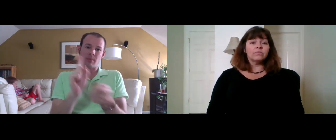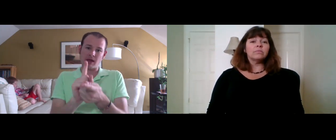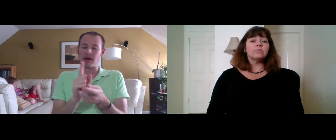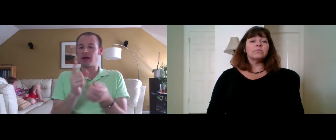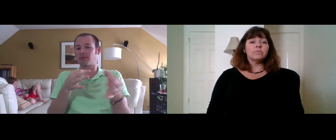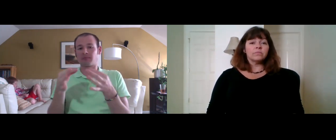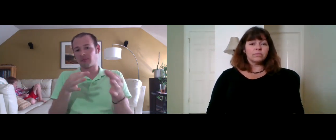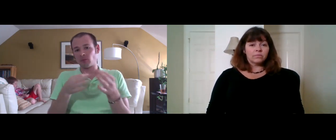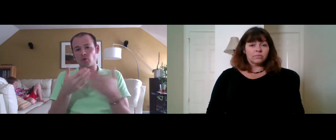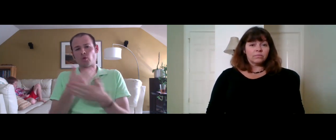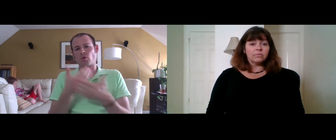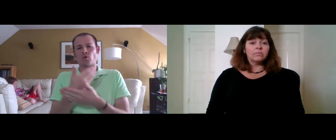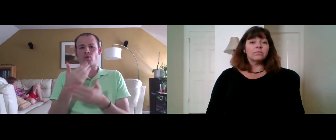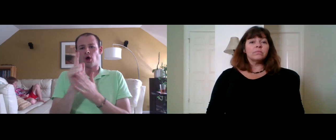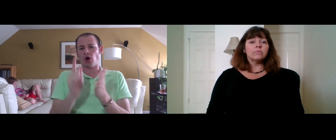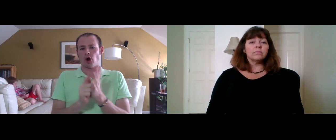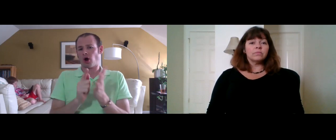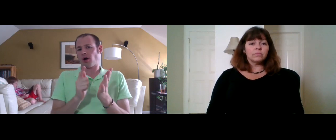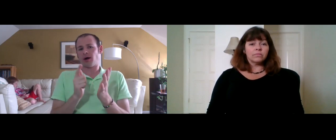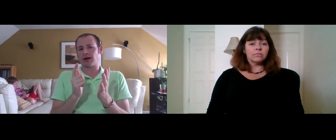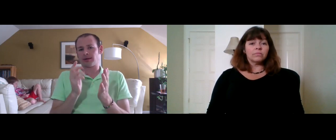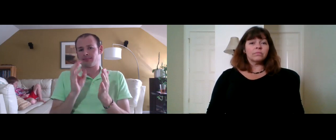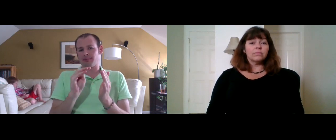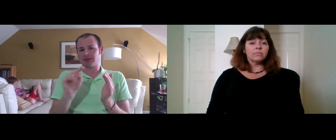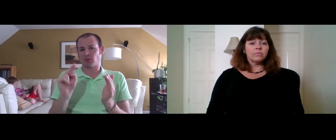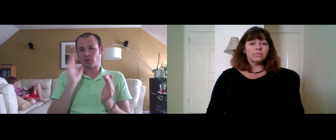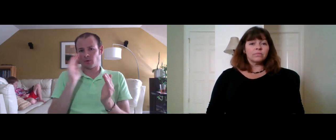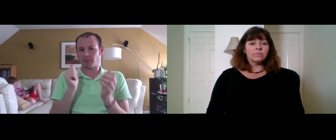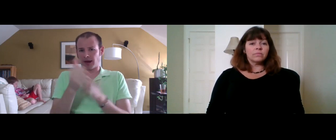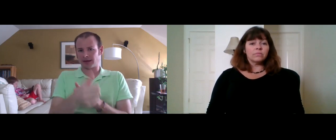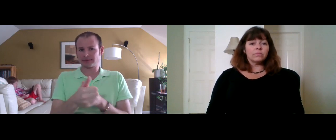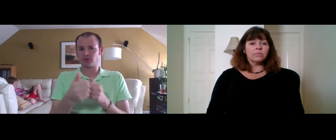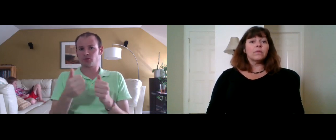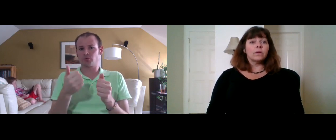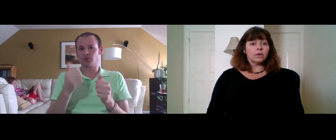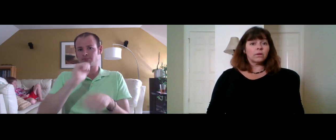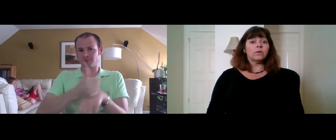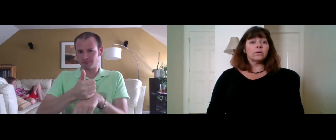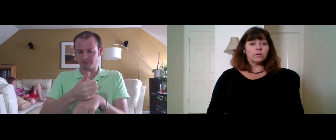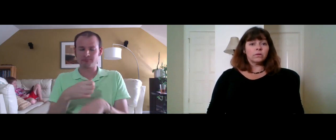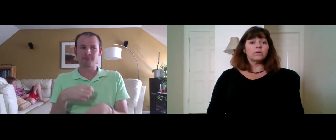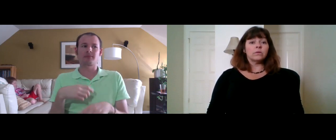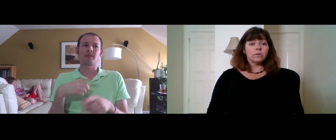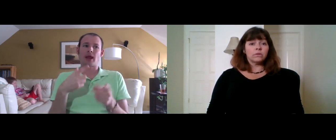I drive, meet them, and explain the new law that Minnesota passed